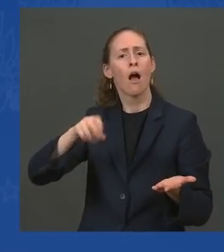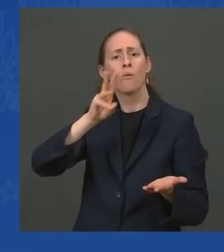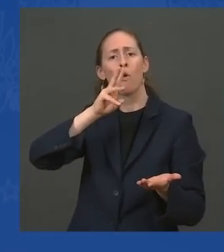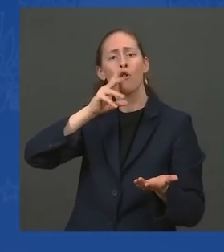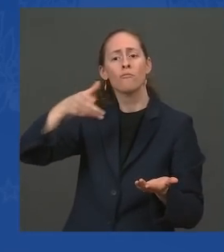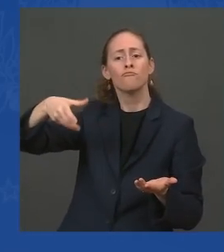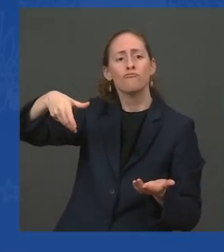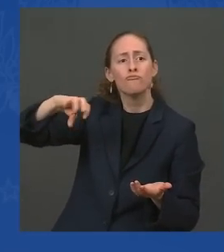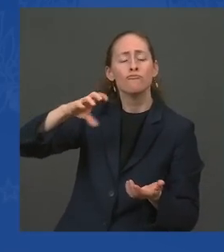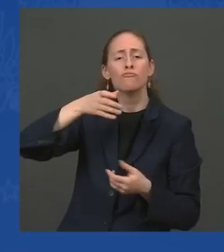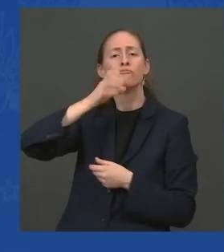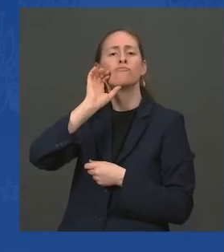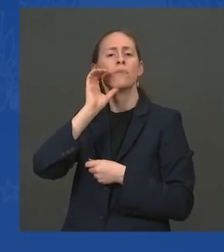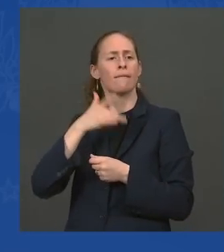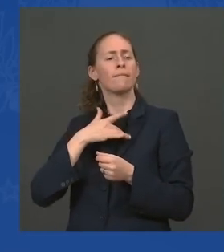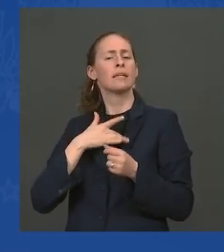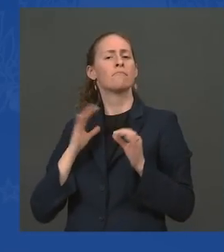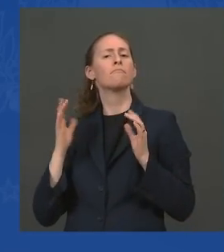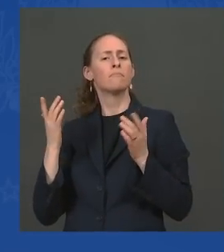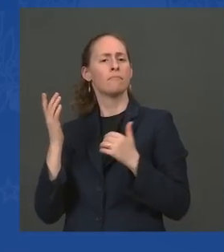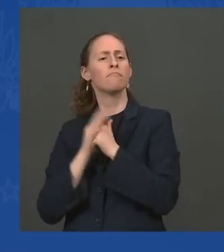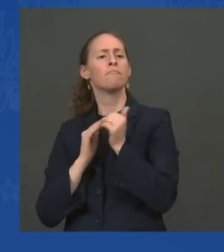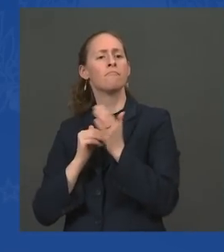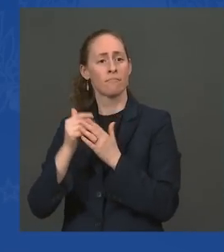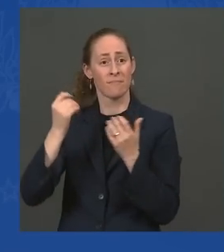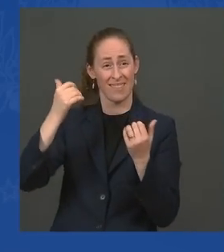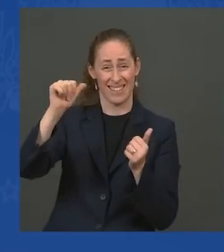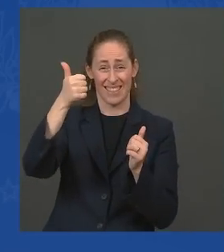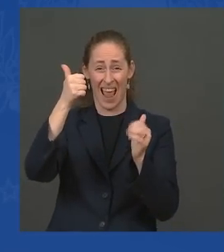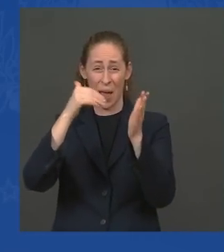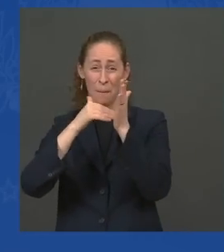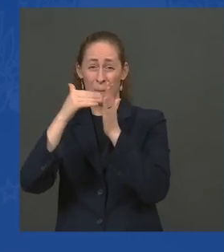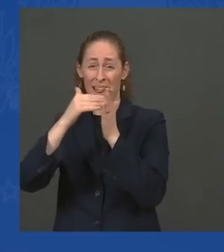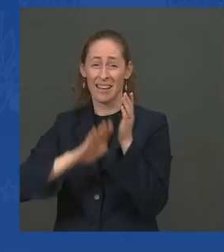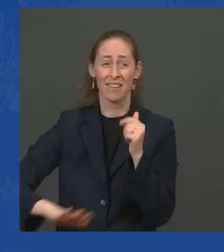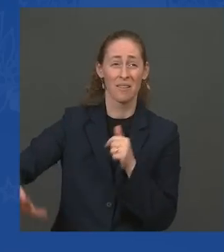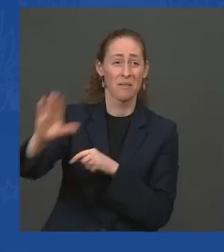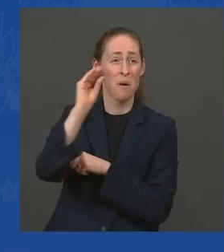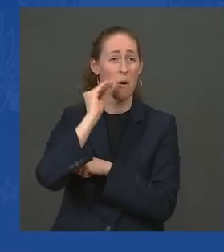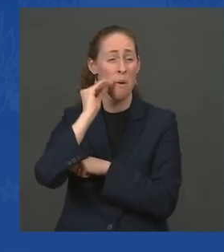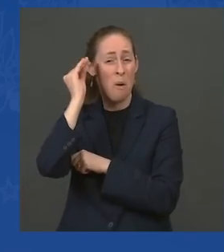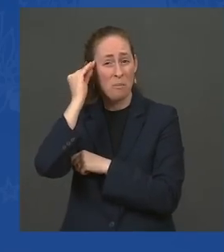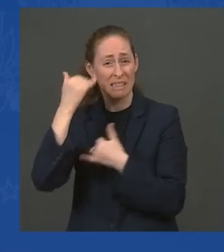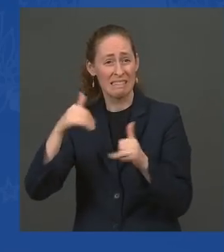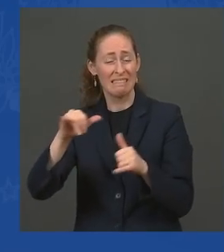Ten million homes have those lead pipes going into them, 400,000 schools. Tens of thousands of plumbers and pipefitters